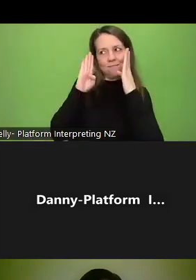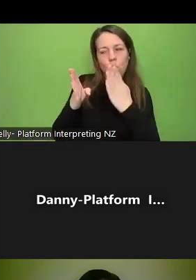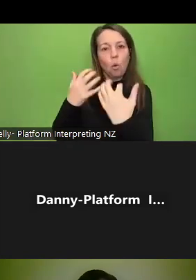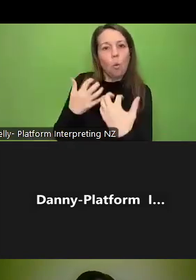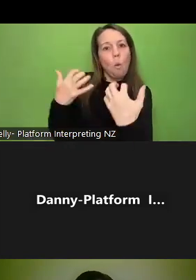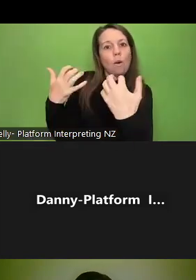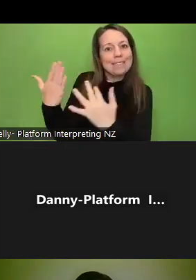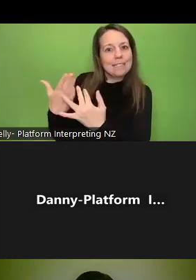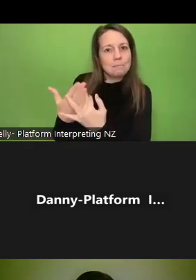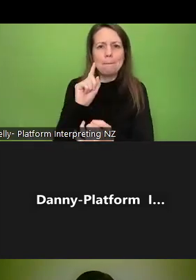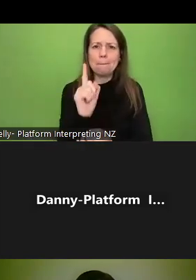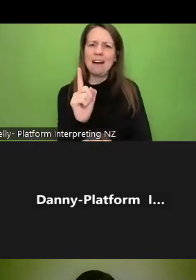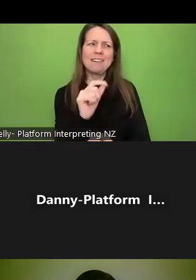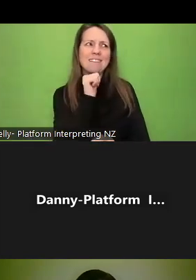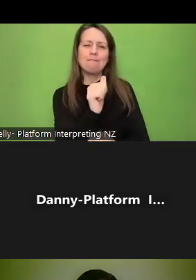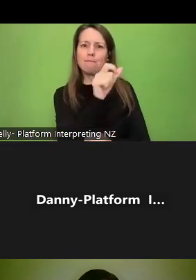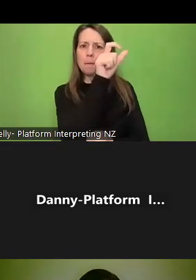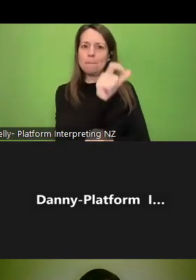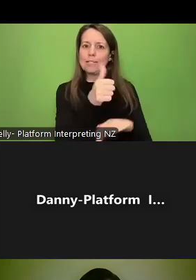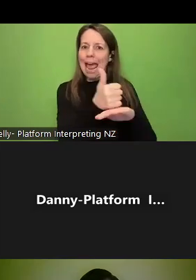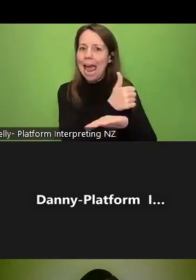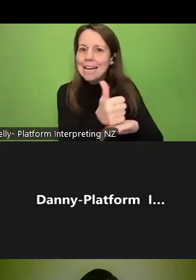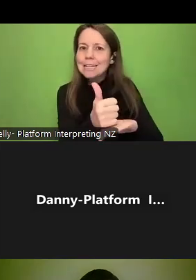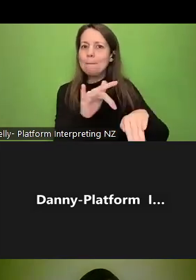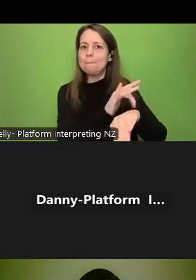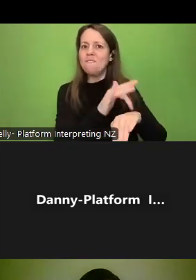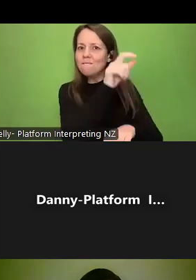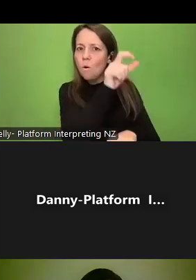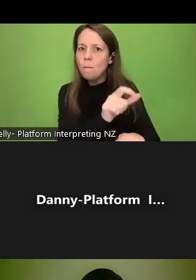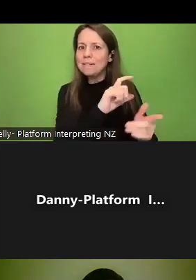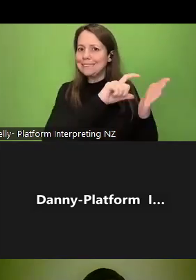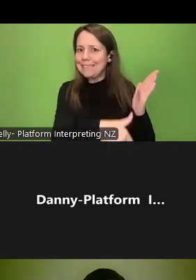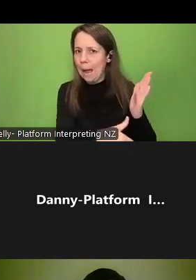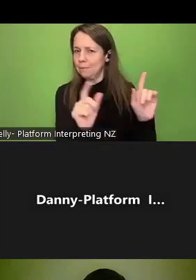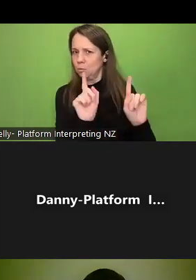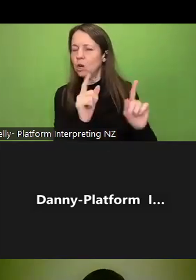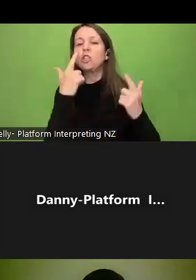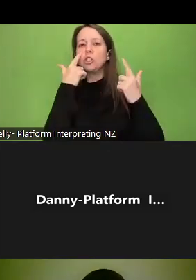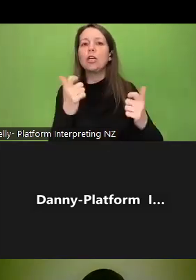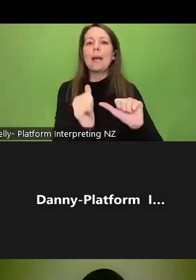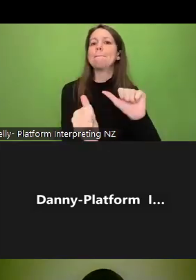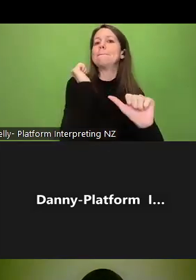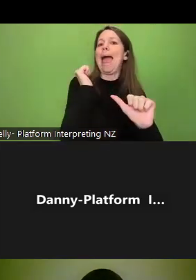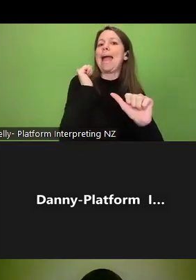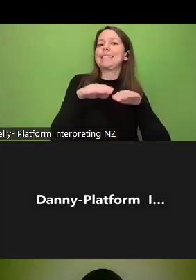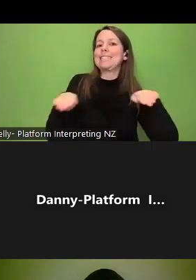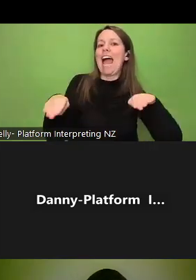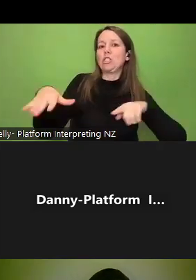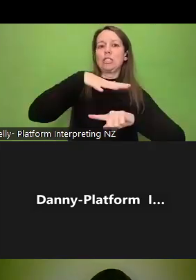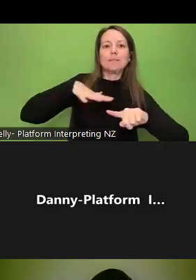What about your performers? So, really double checking that your backstage spaces are accessible, that your backstage